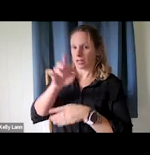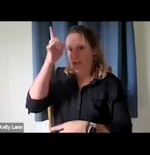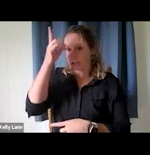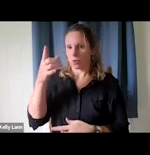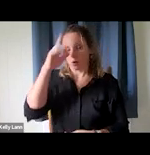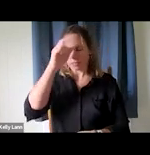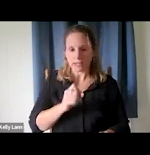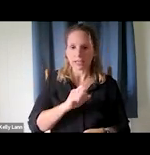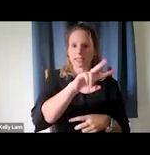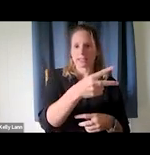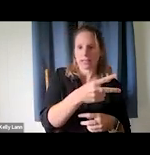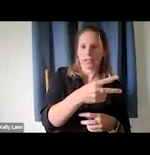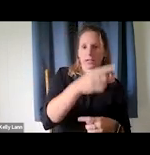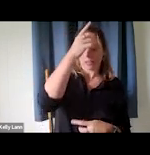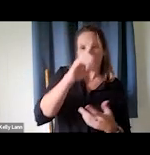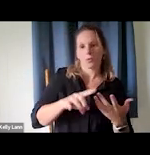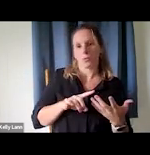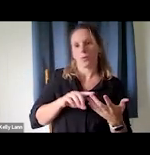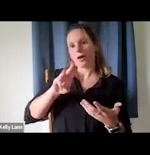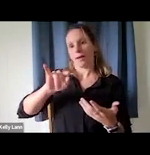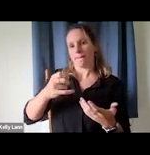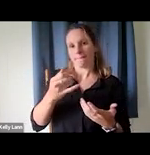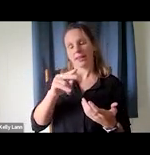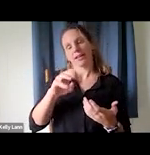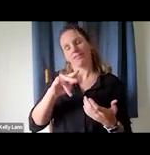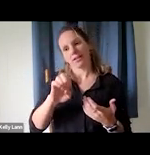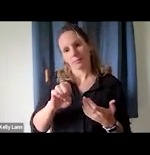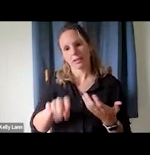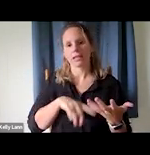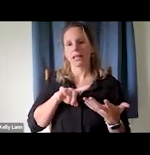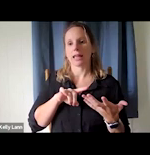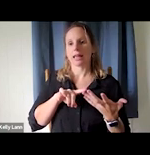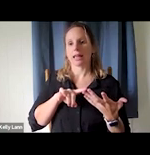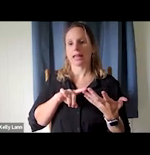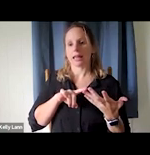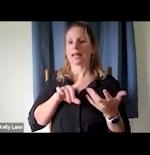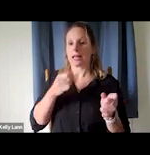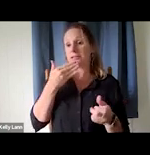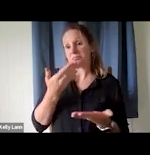secondary disorder is methamphetamine use, then that is definitely good evidence.